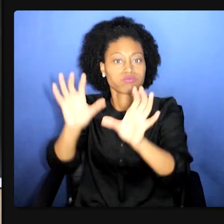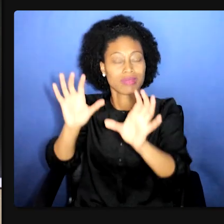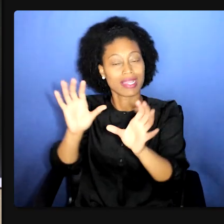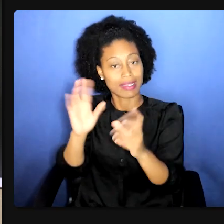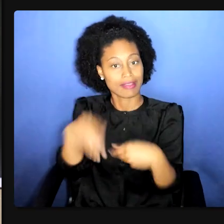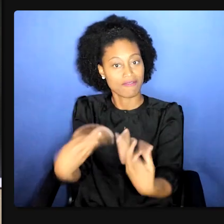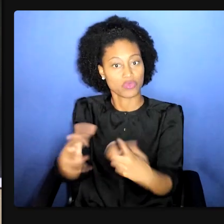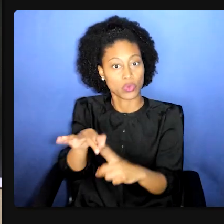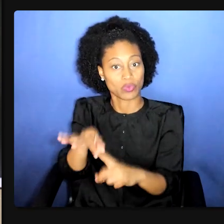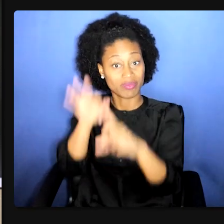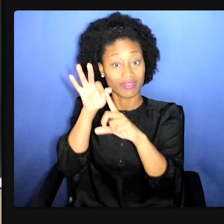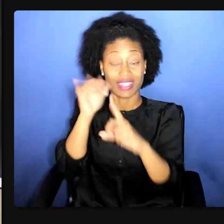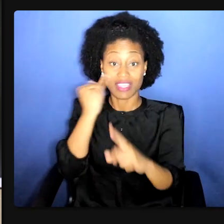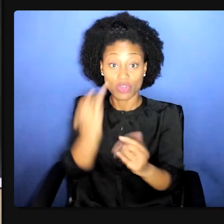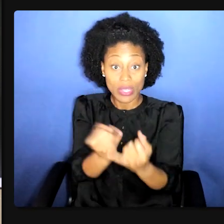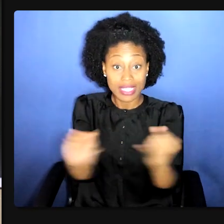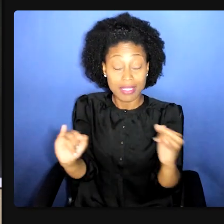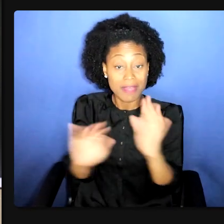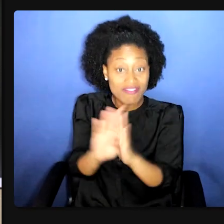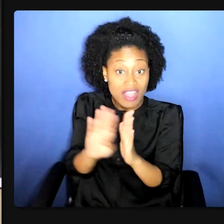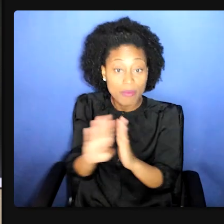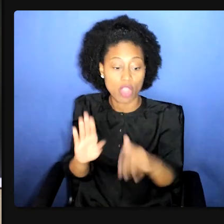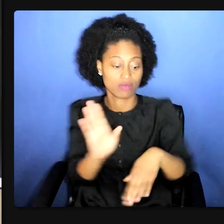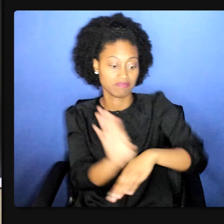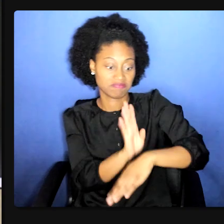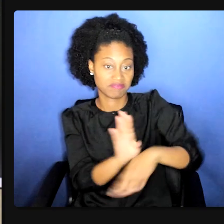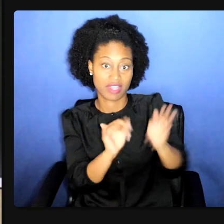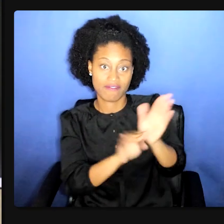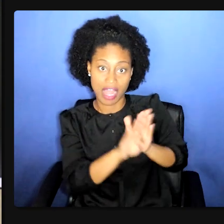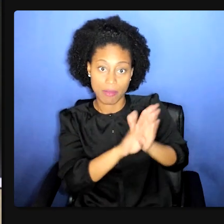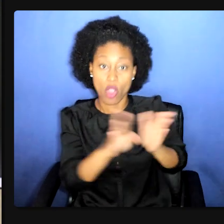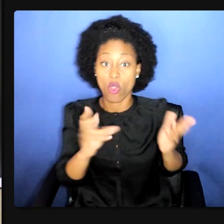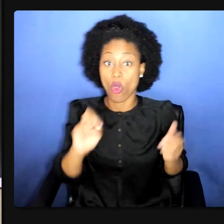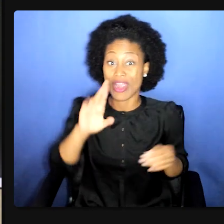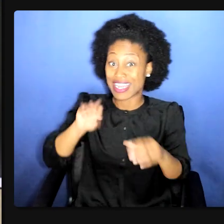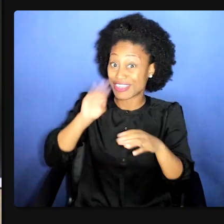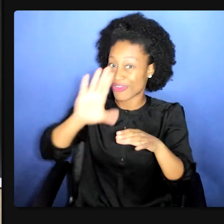developer whether you're an enterprise developer or whether you're making something in your garage